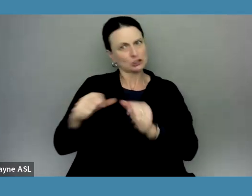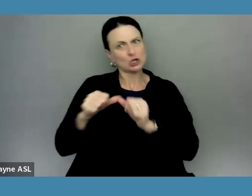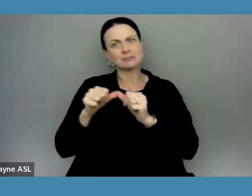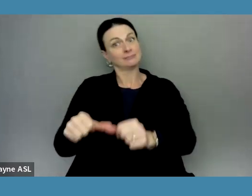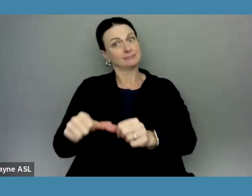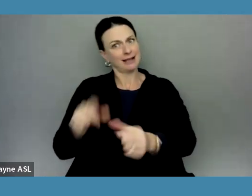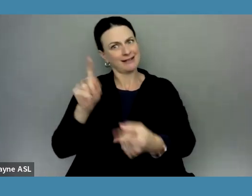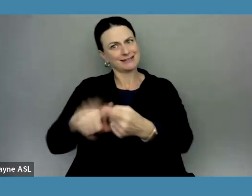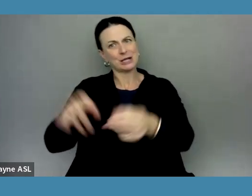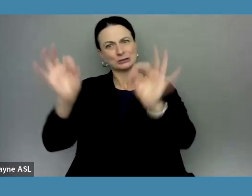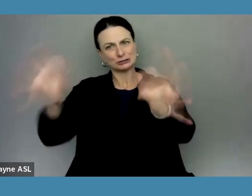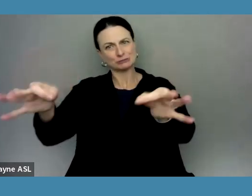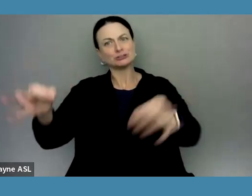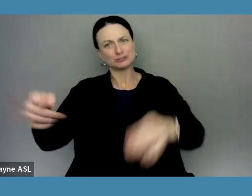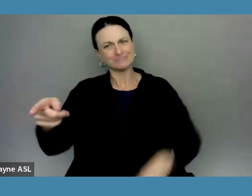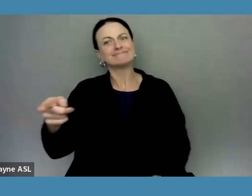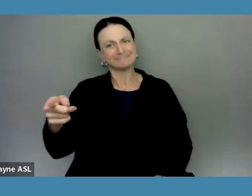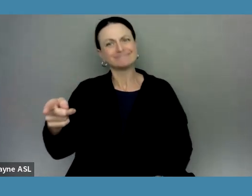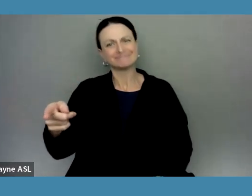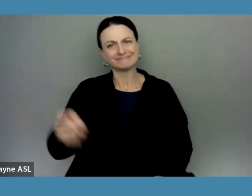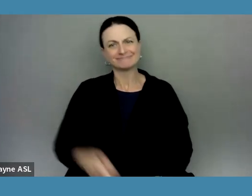until the hearing officer has issued that final order.